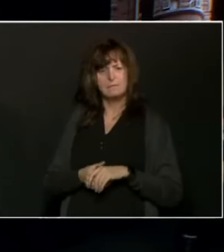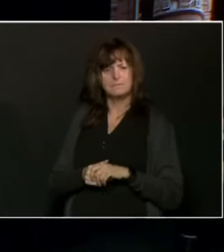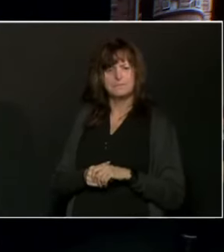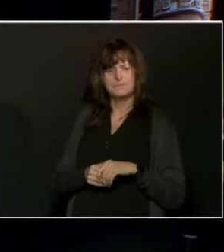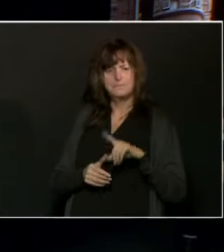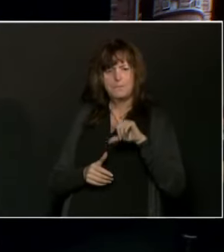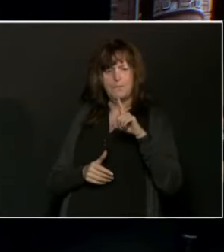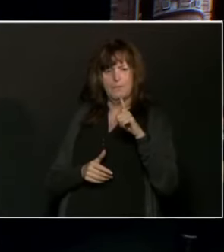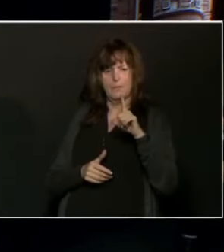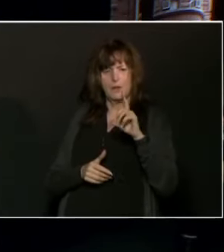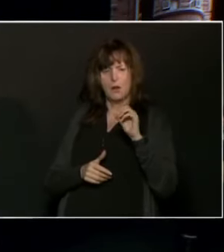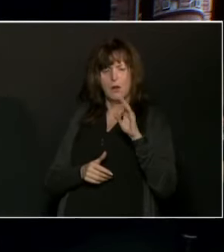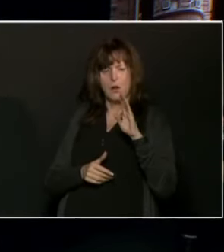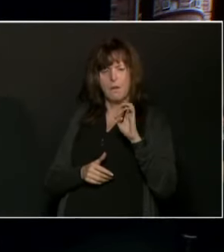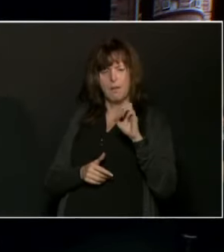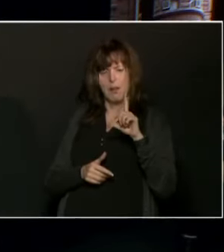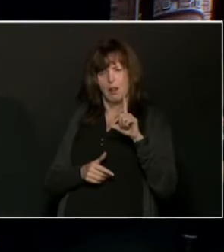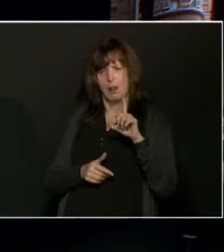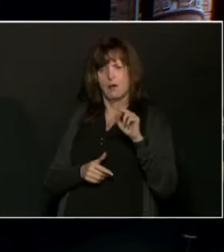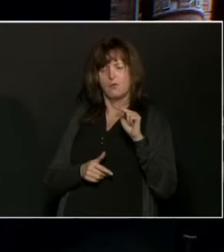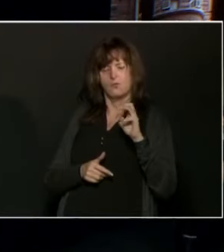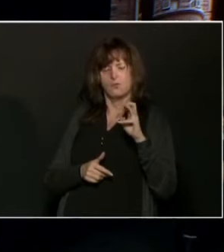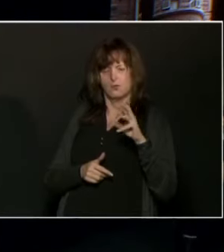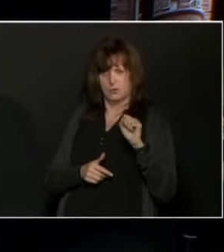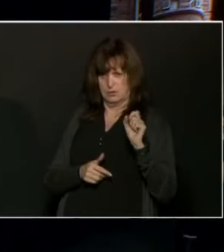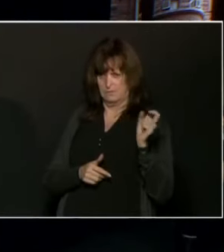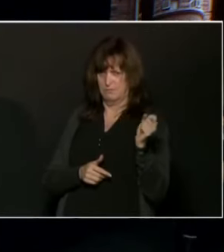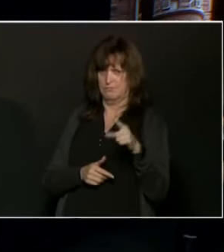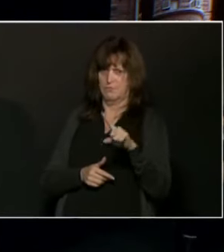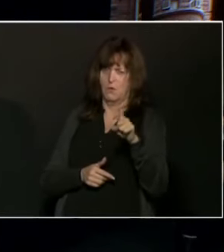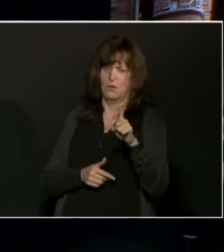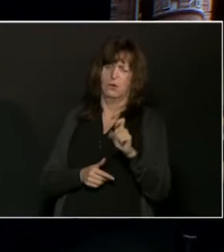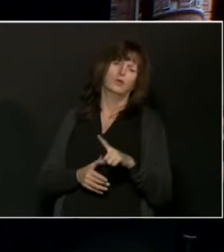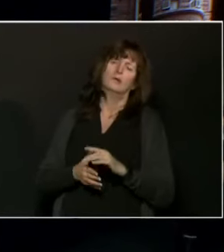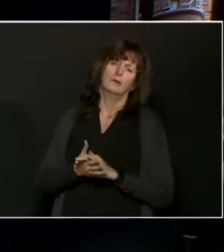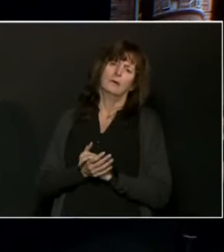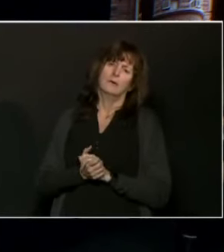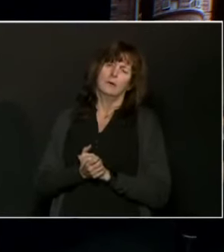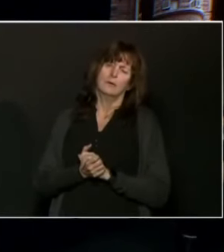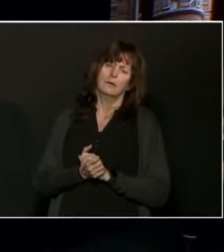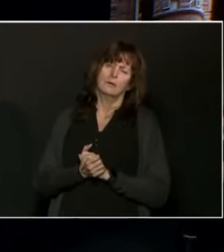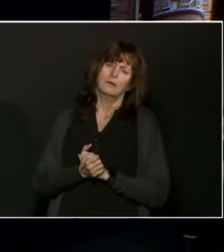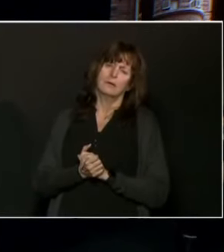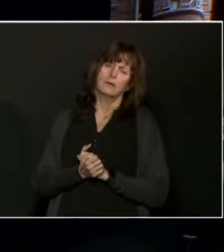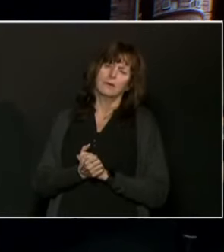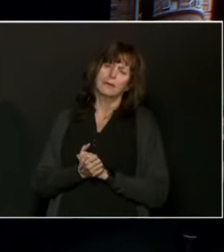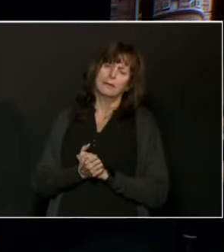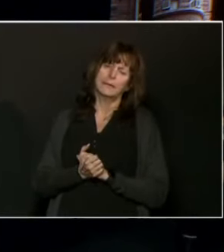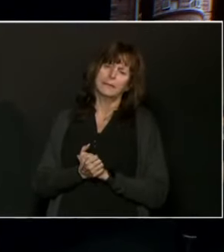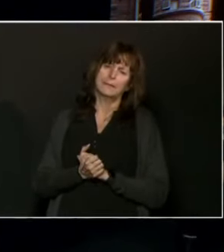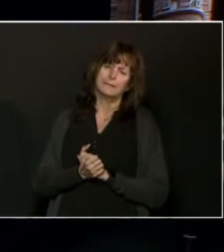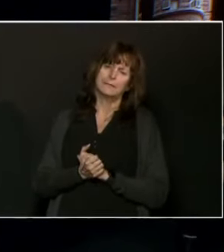NEXT QUESTION. Reporter: THE NEXT QUESTION COMES FROM SHELL HE MET WITH